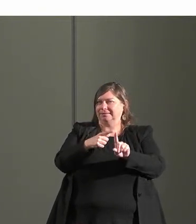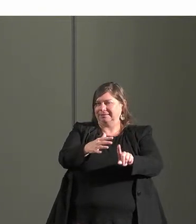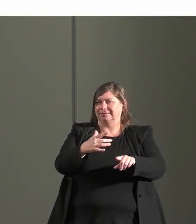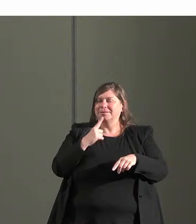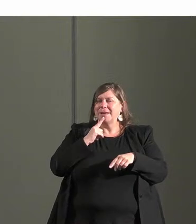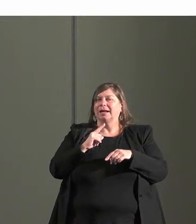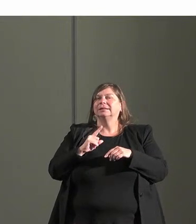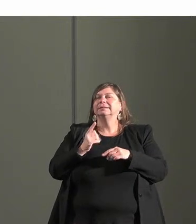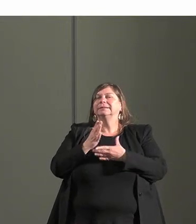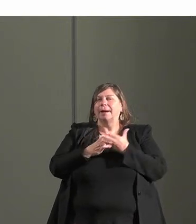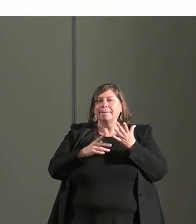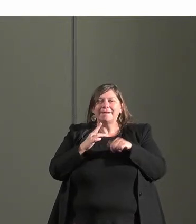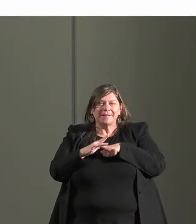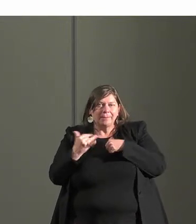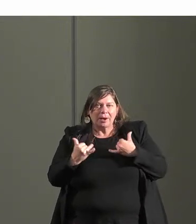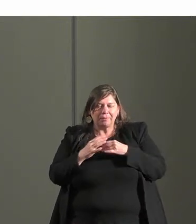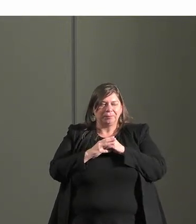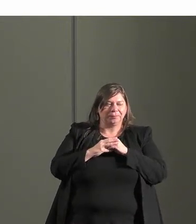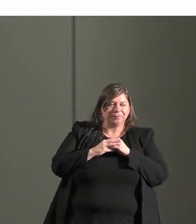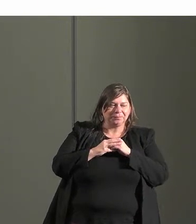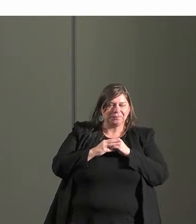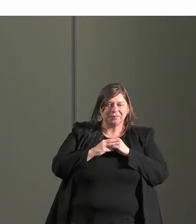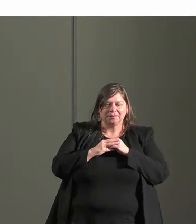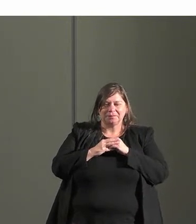generally available in a few months it is available now